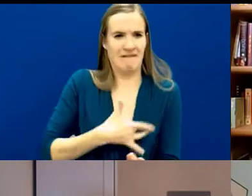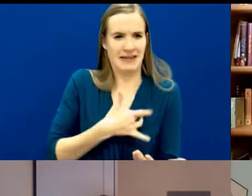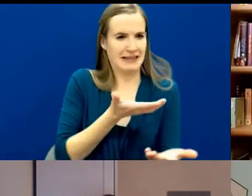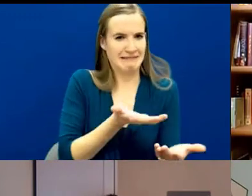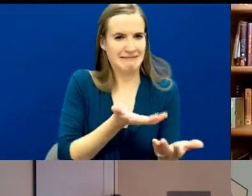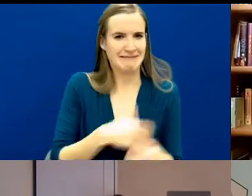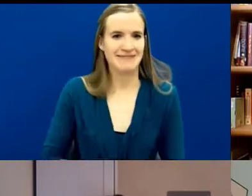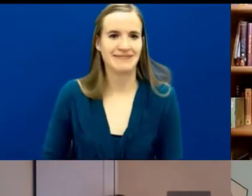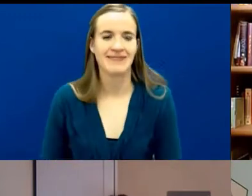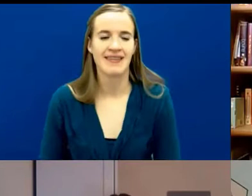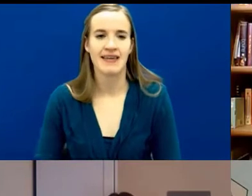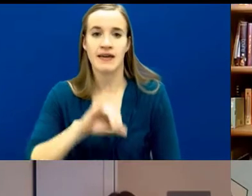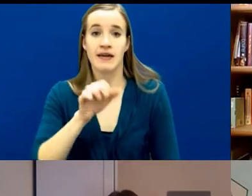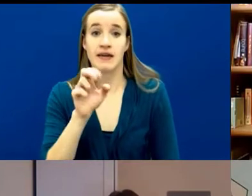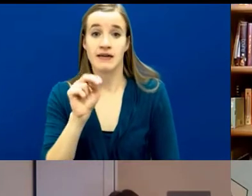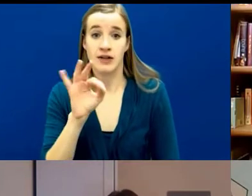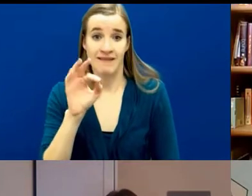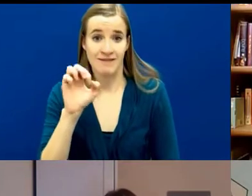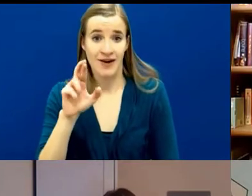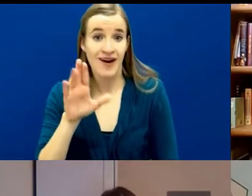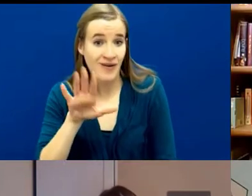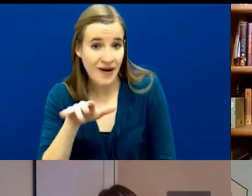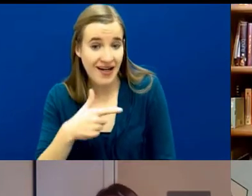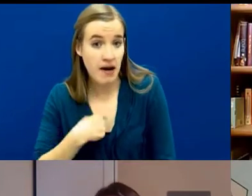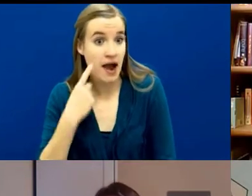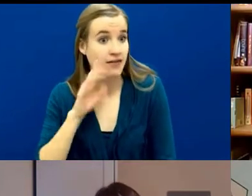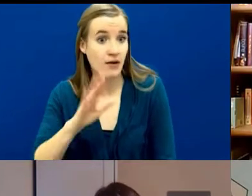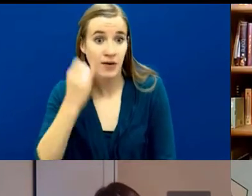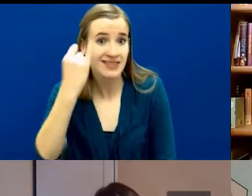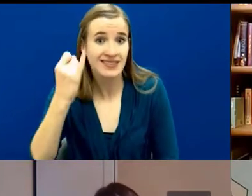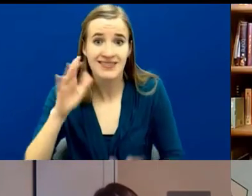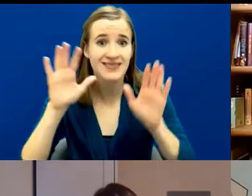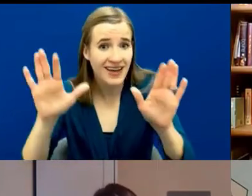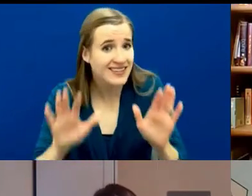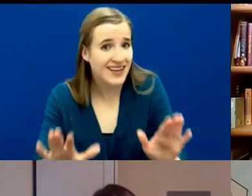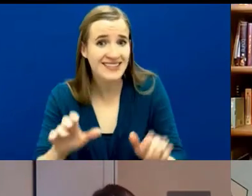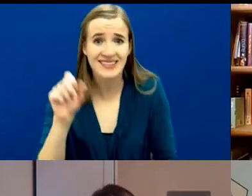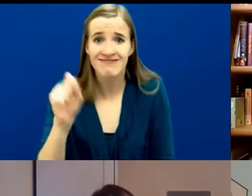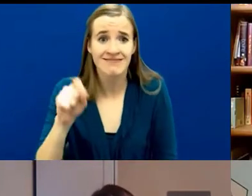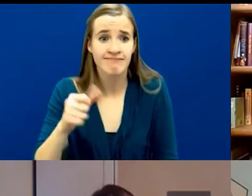Jennifer: Well, I thought that your idea was fantastic. And I was so pleased that